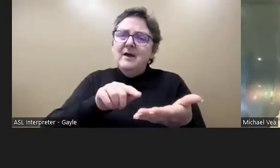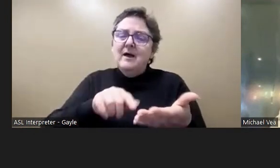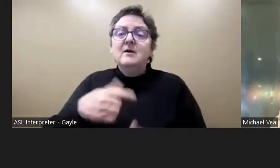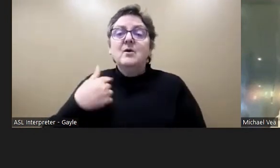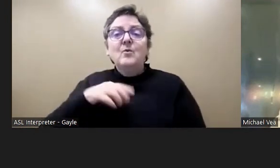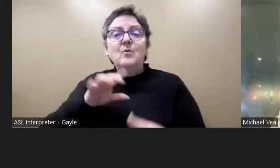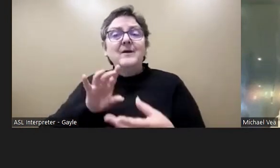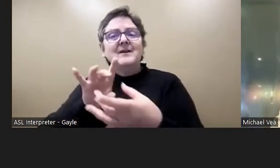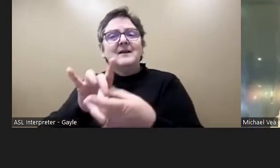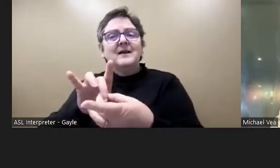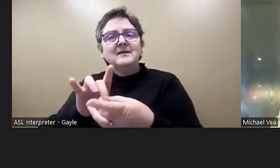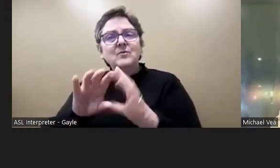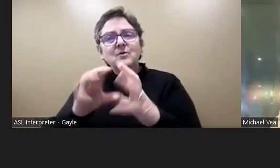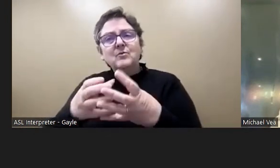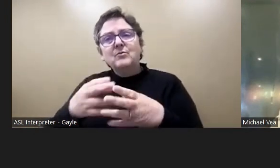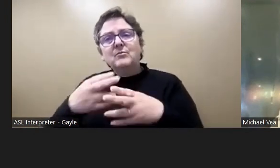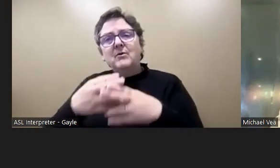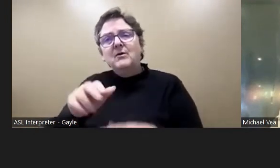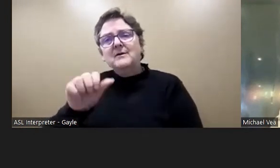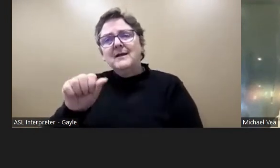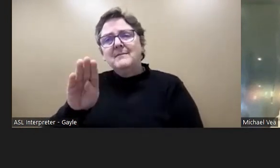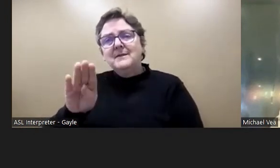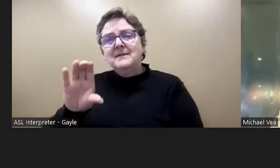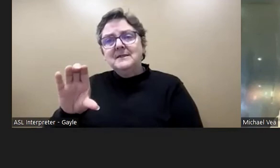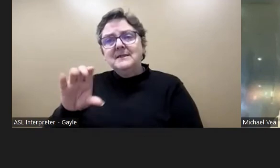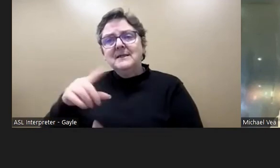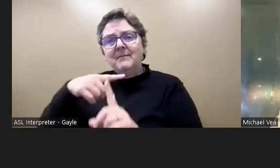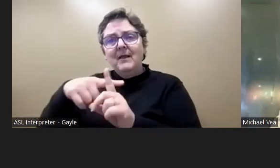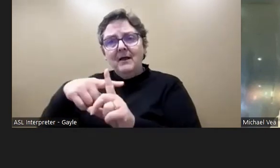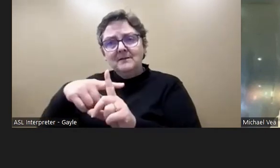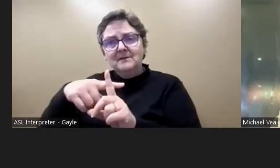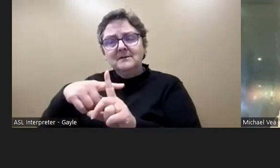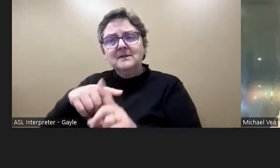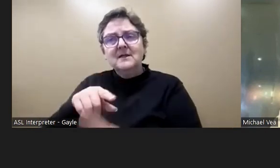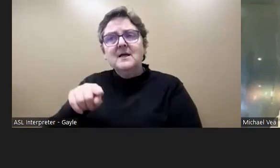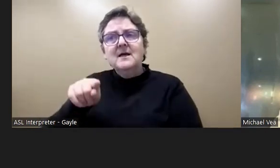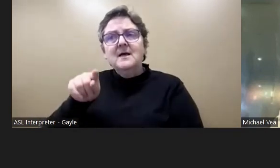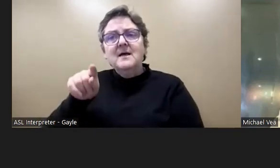which is providing also services for children who are deaf